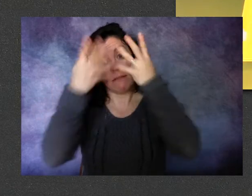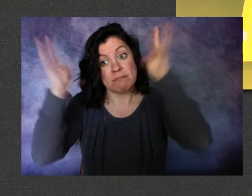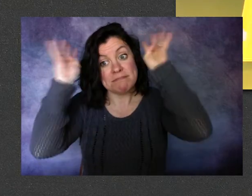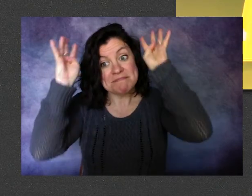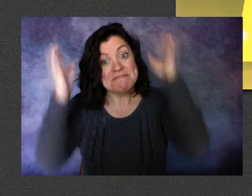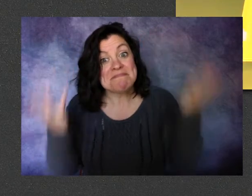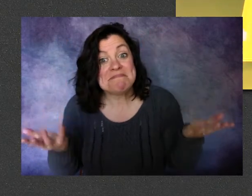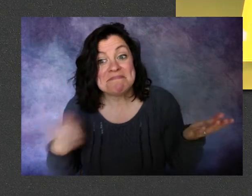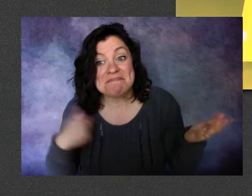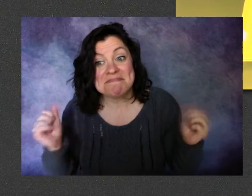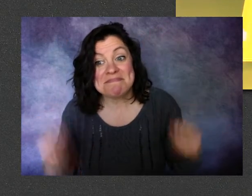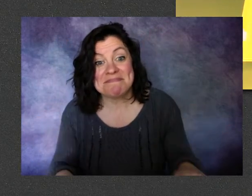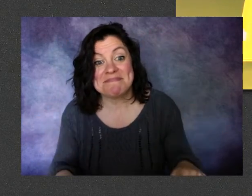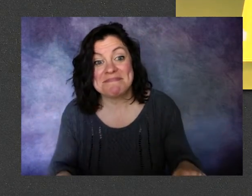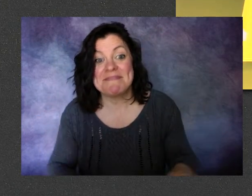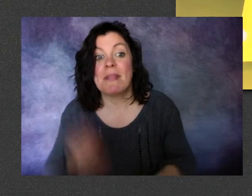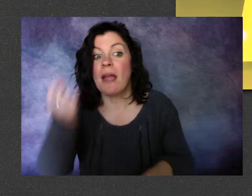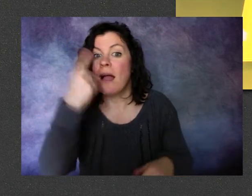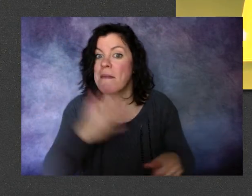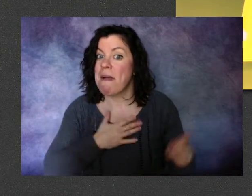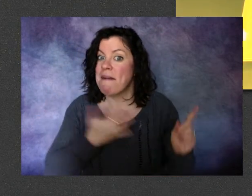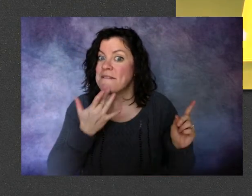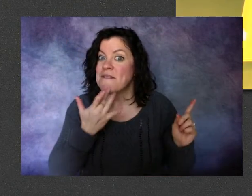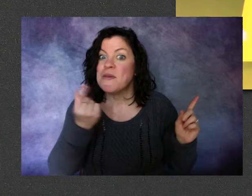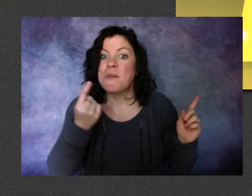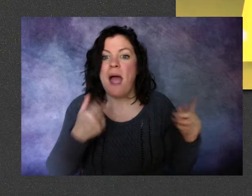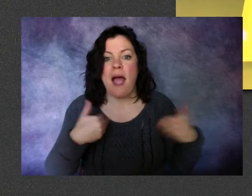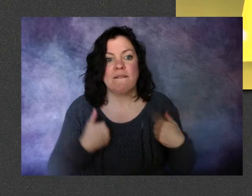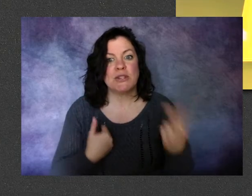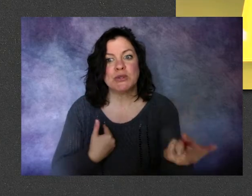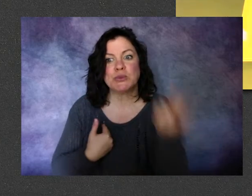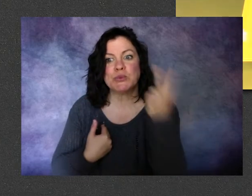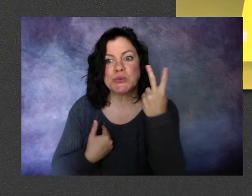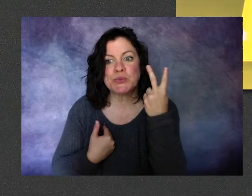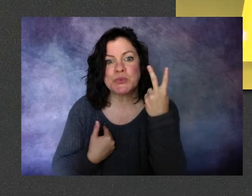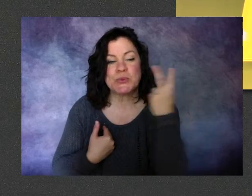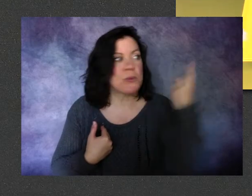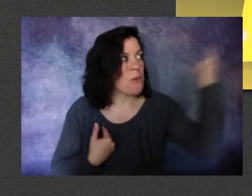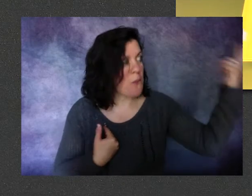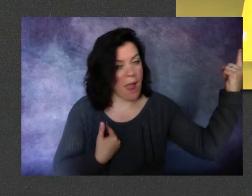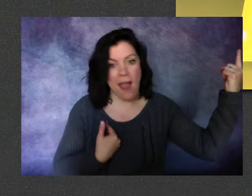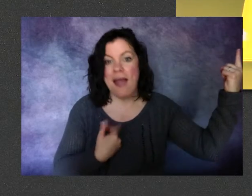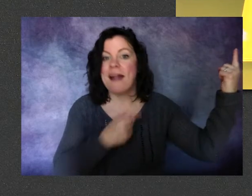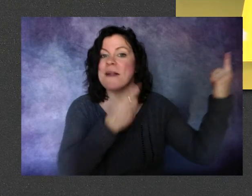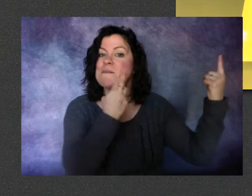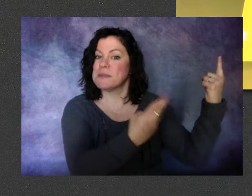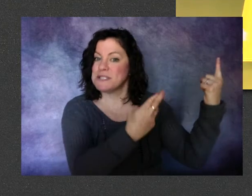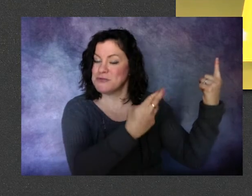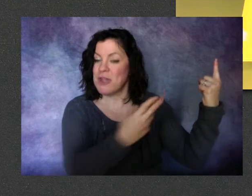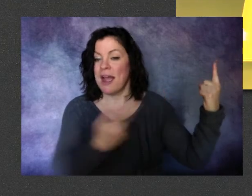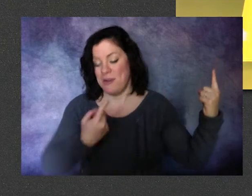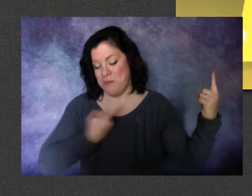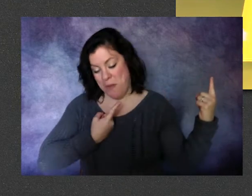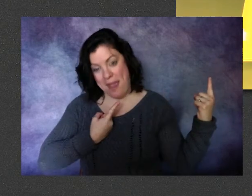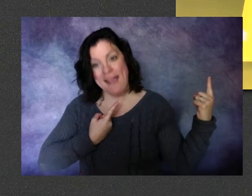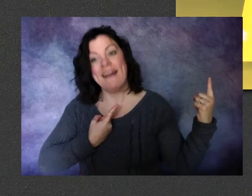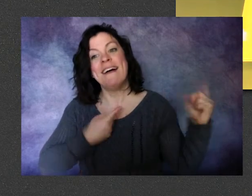And my favorite part, I have two of them now, one for me and one for my best friend!